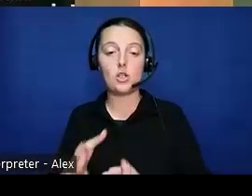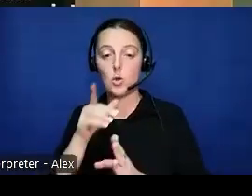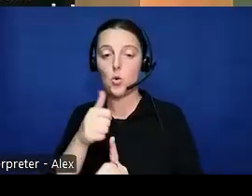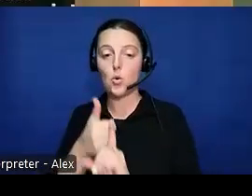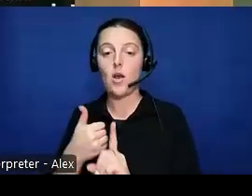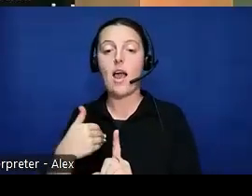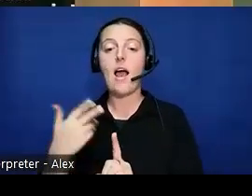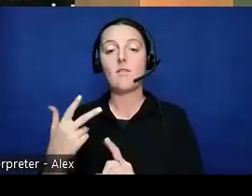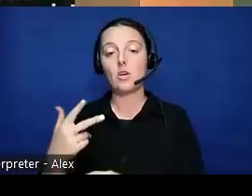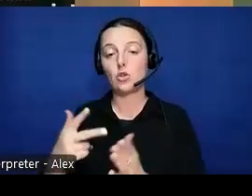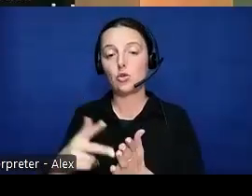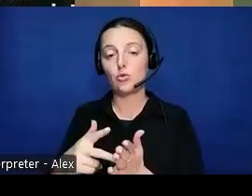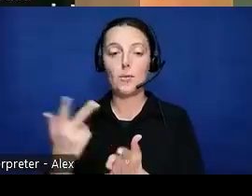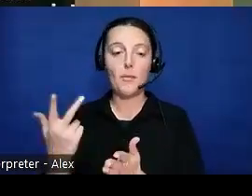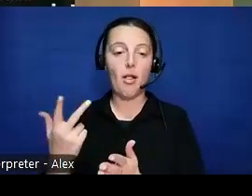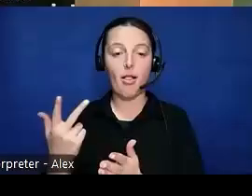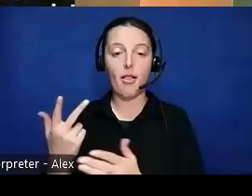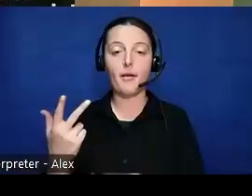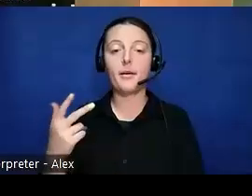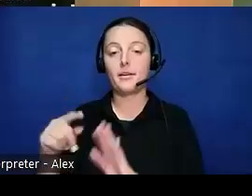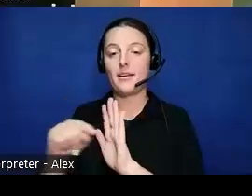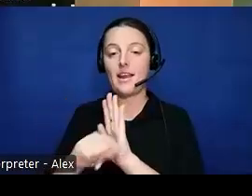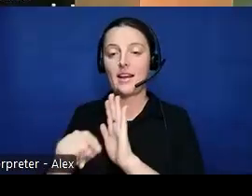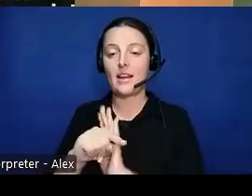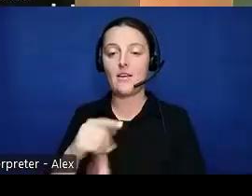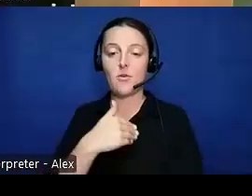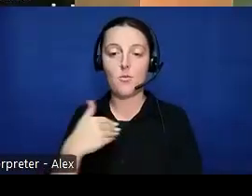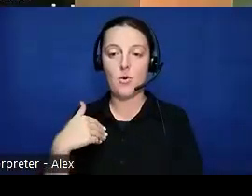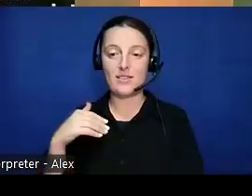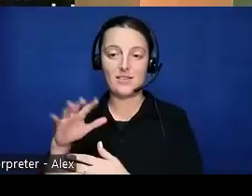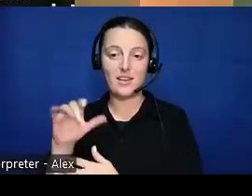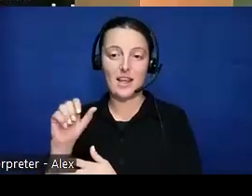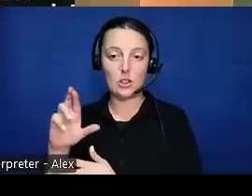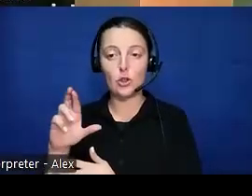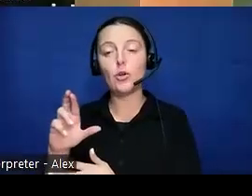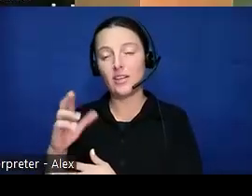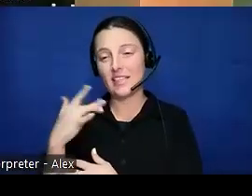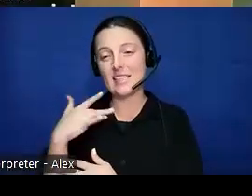which you may know tends to be a more aggressive type of breast cancer in some situations, um